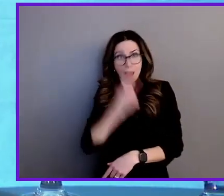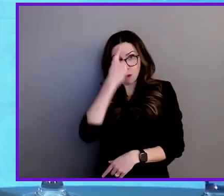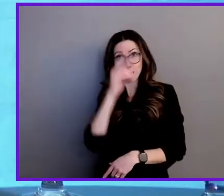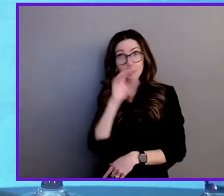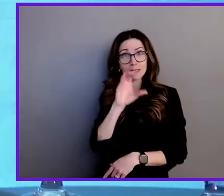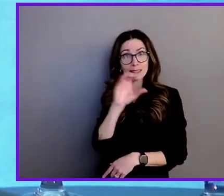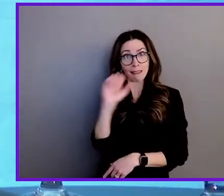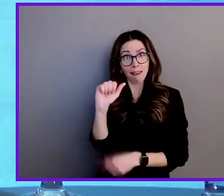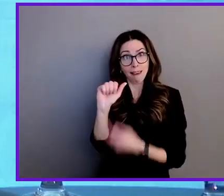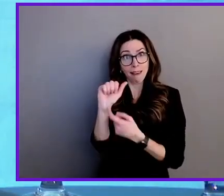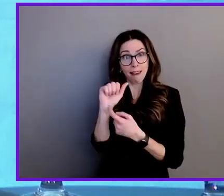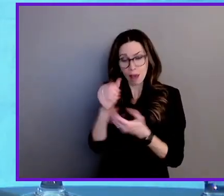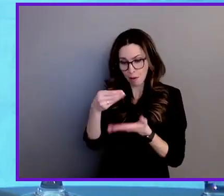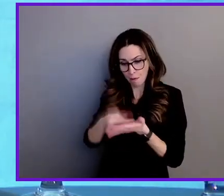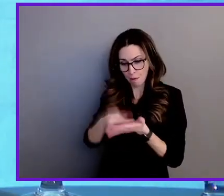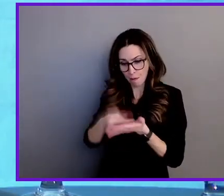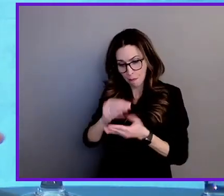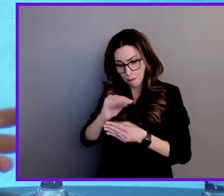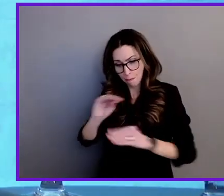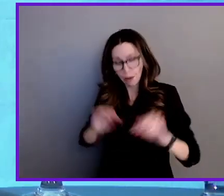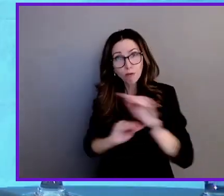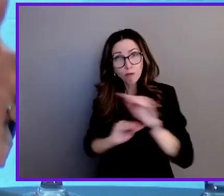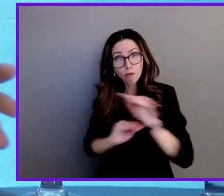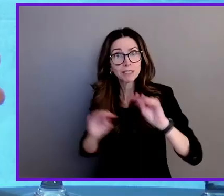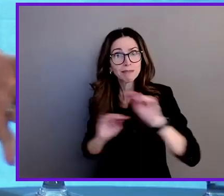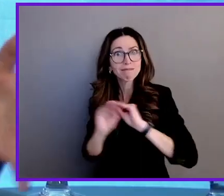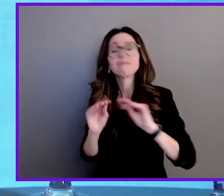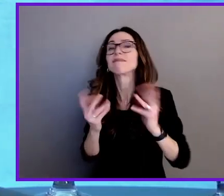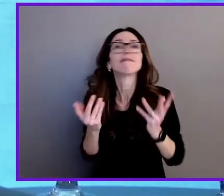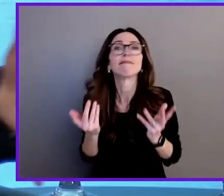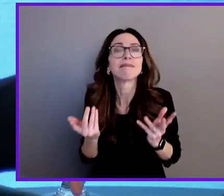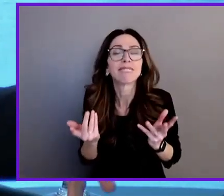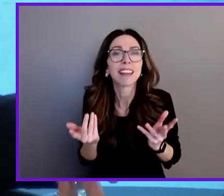There’s no indexation mechanism to just let us top up